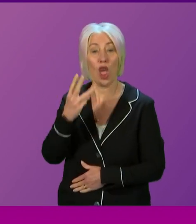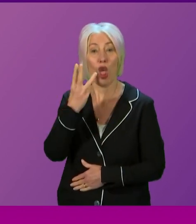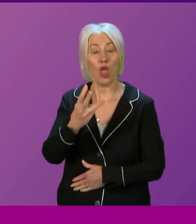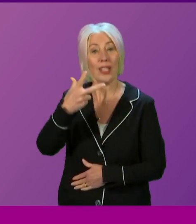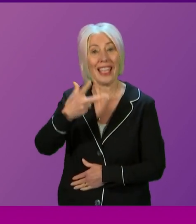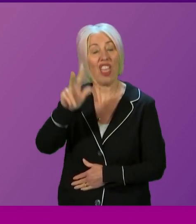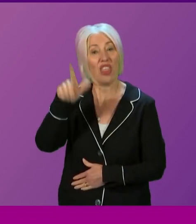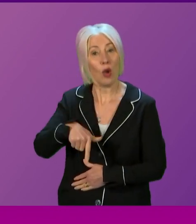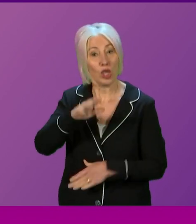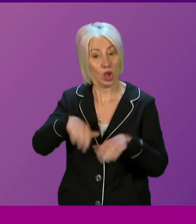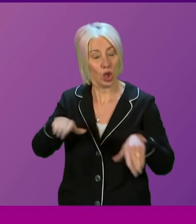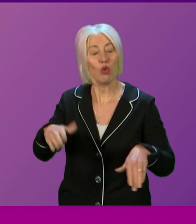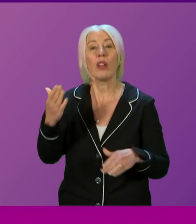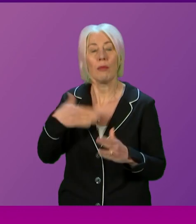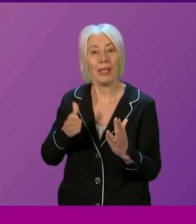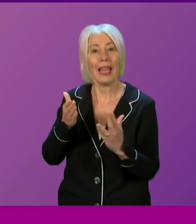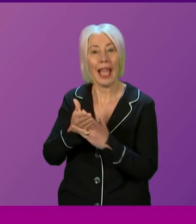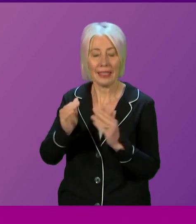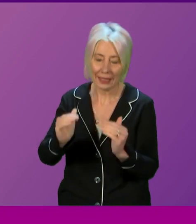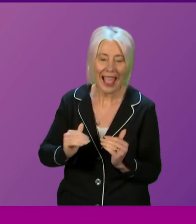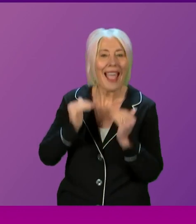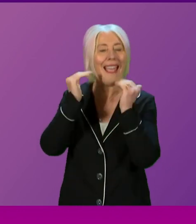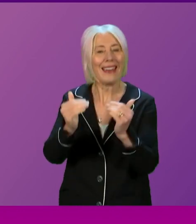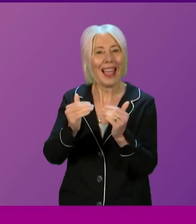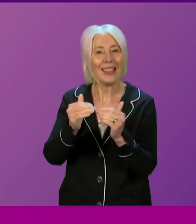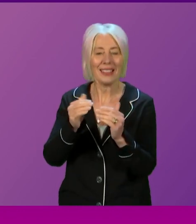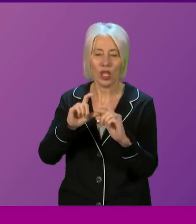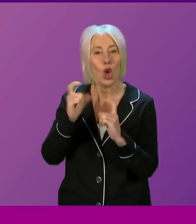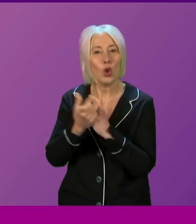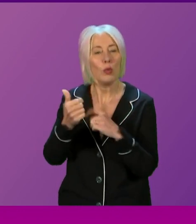children accessed enhanced community-based mental health support services.